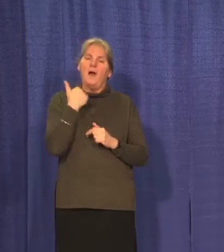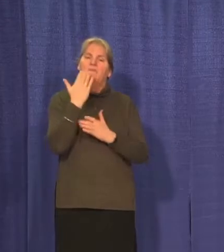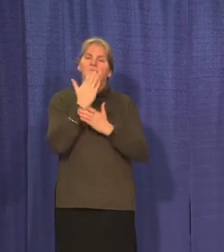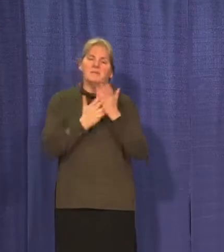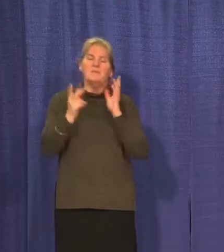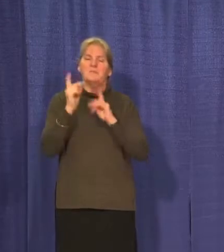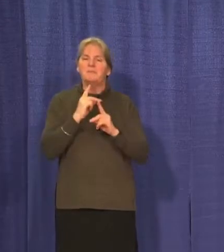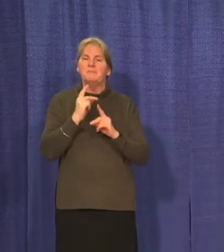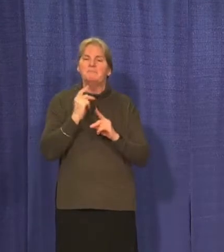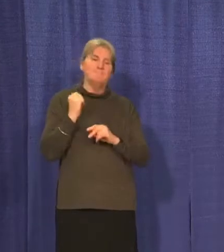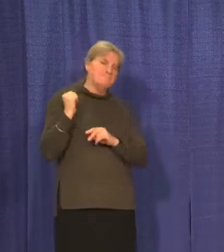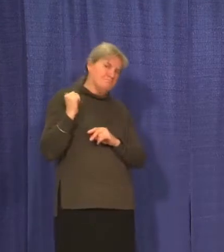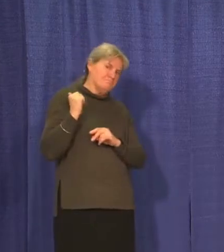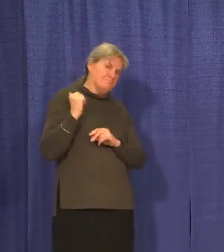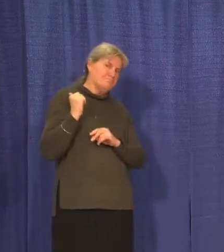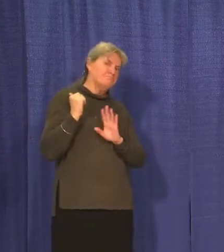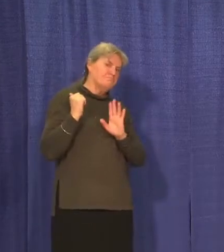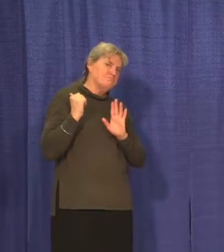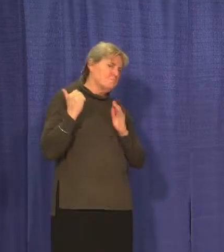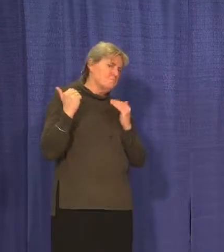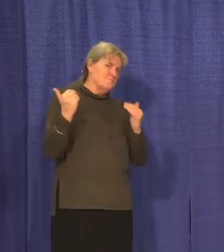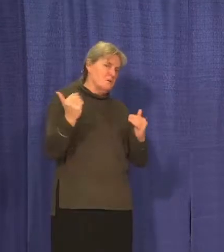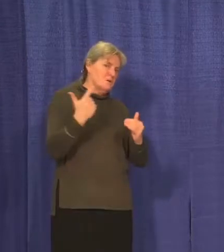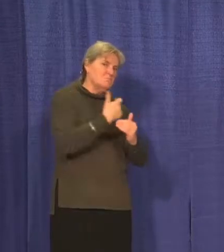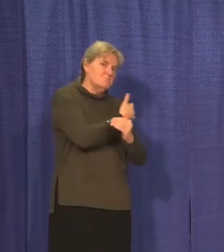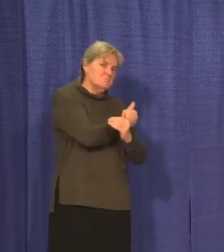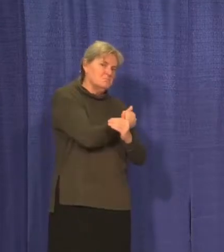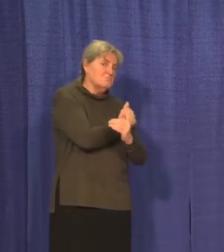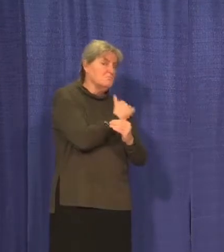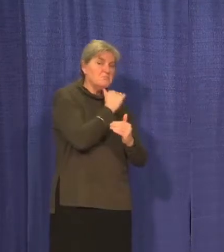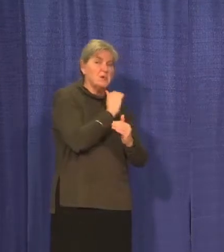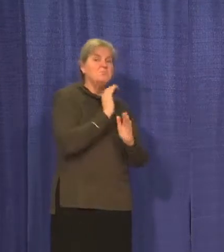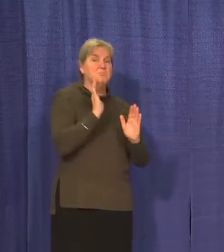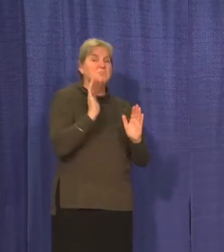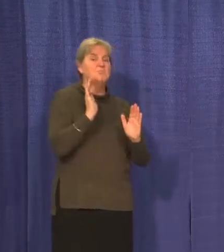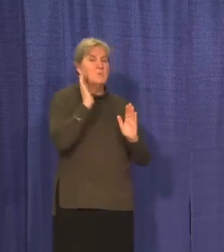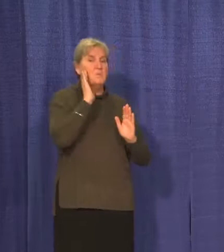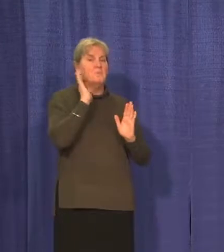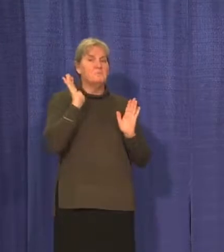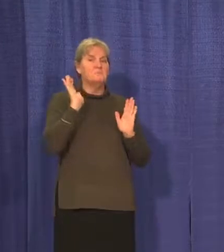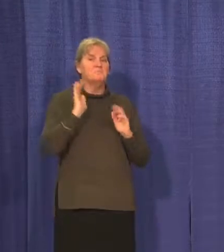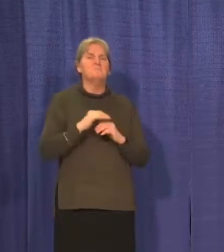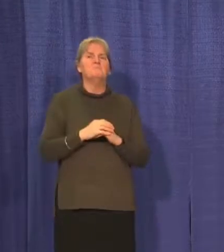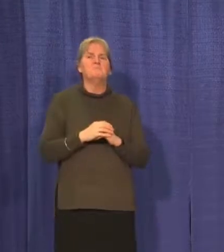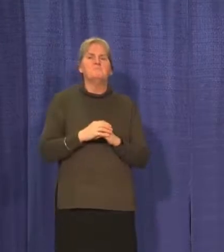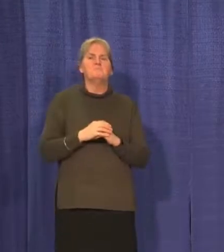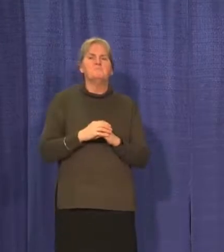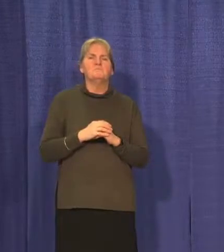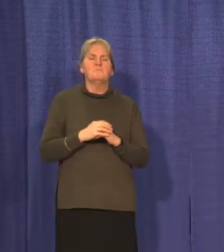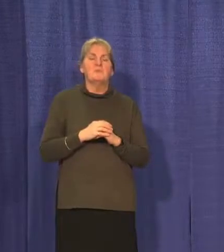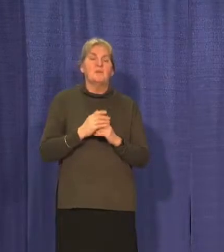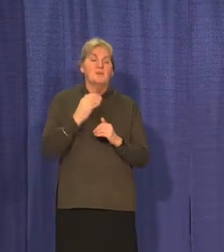going to be hardliners out there